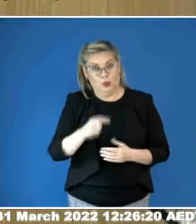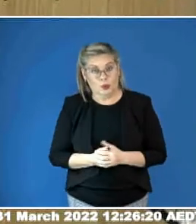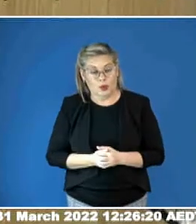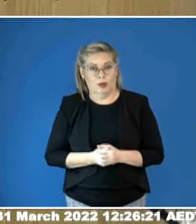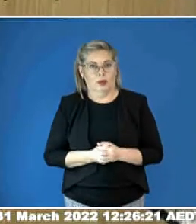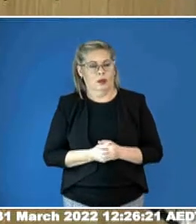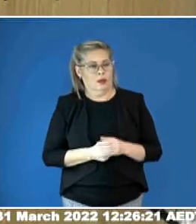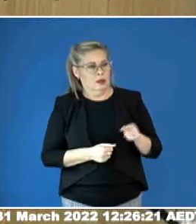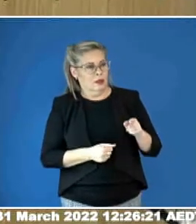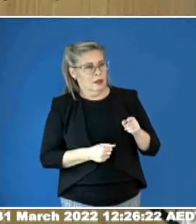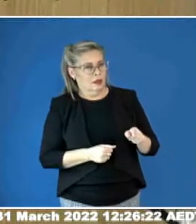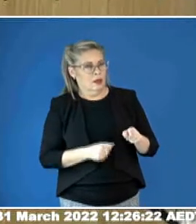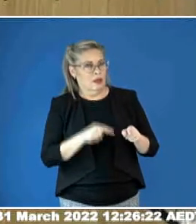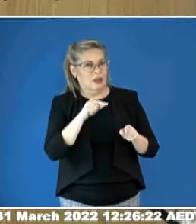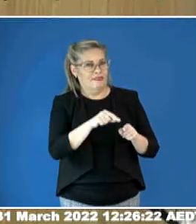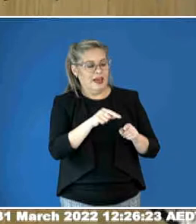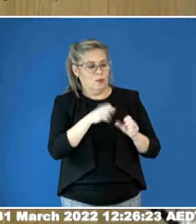and there was a review date of 31 October 2017.